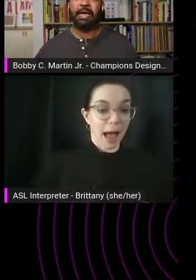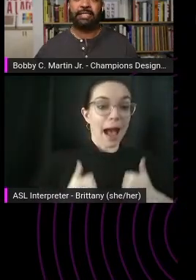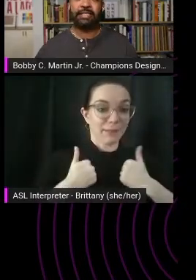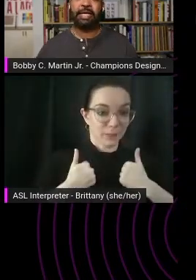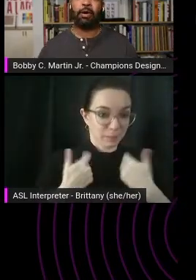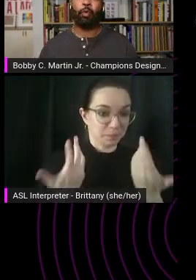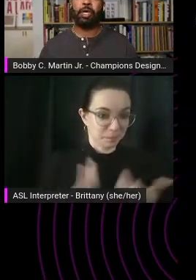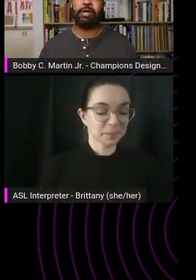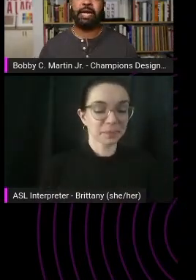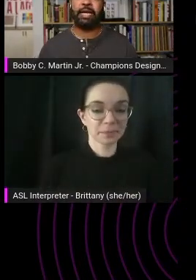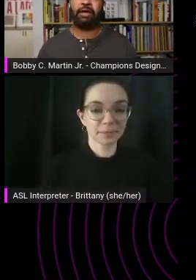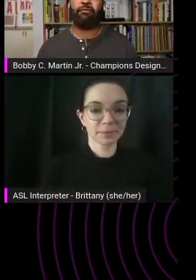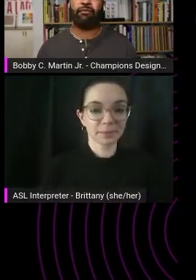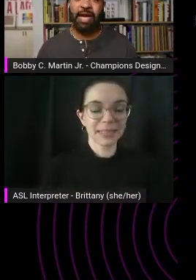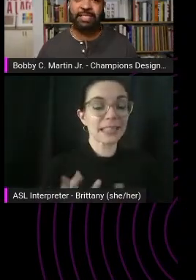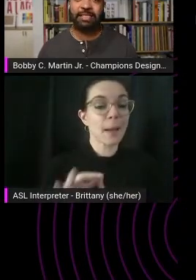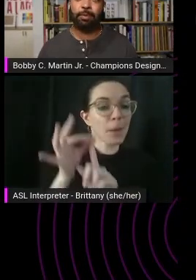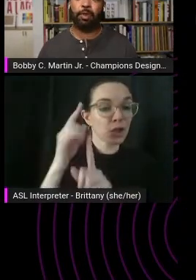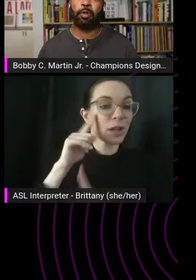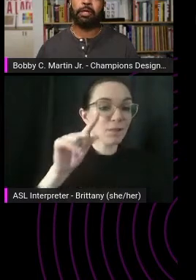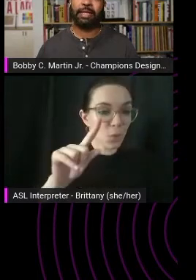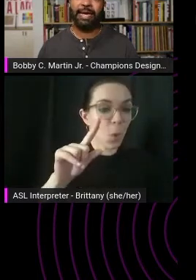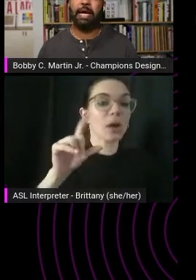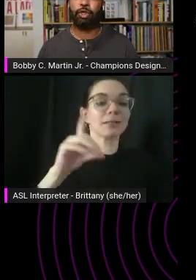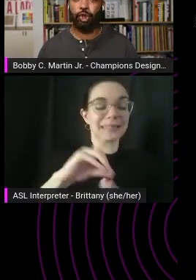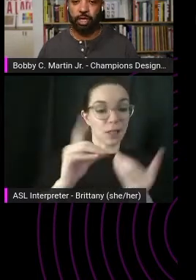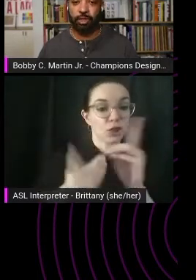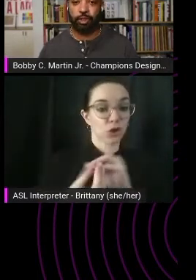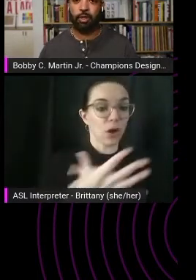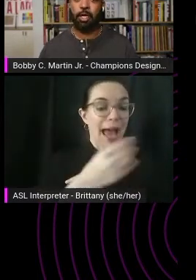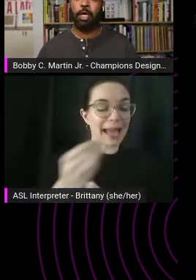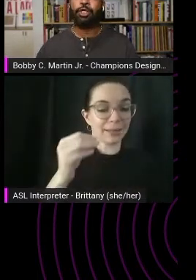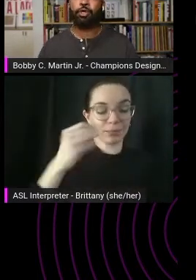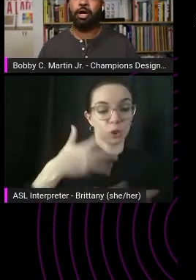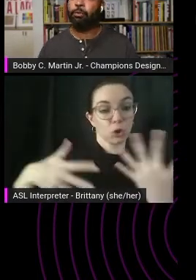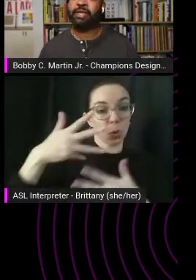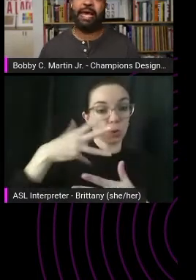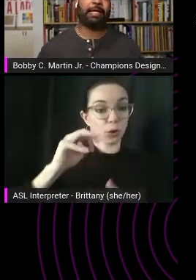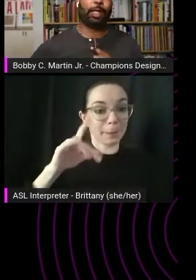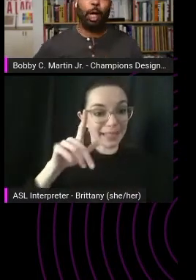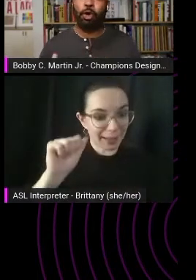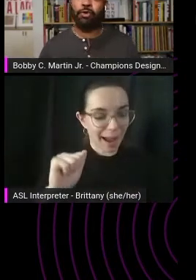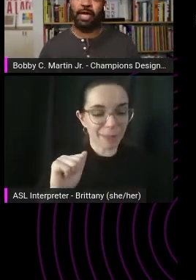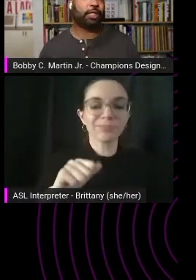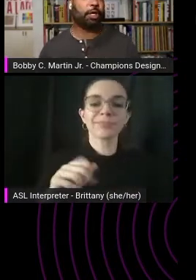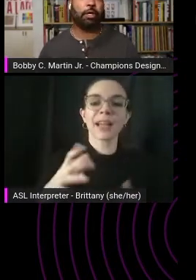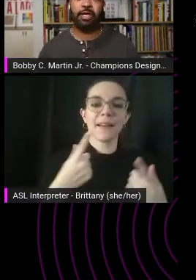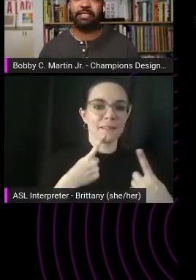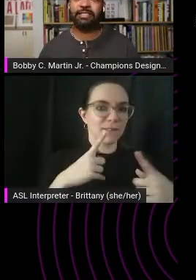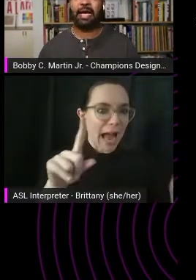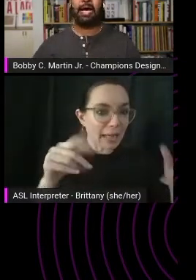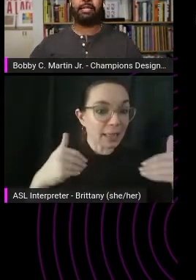And lastly, we created a flexible layout structure, starting with a logo that can turn on its side.